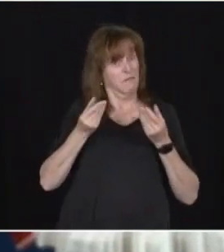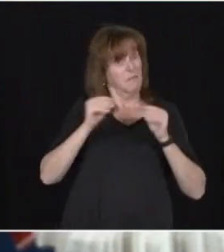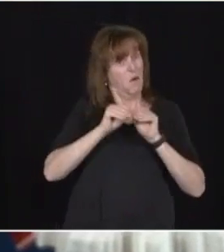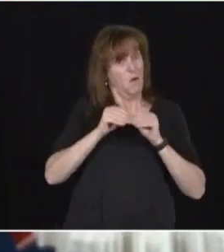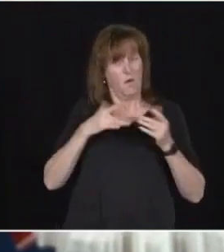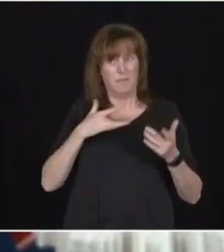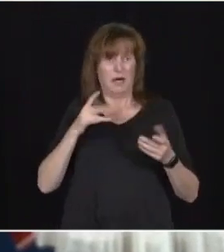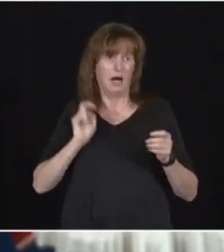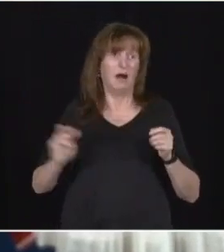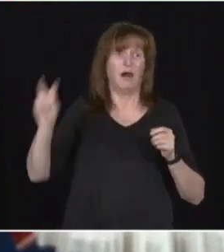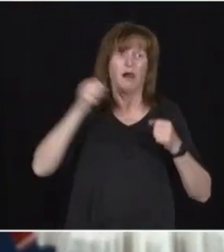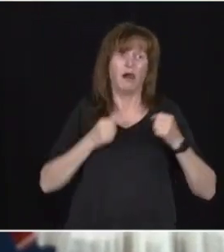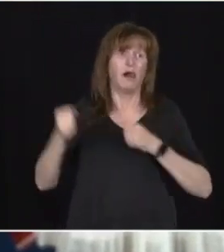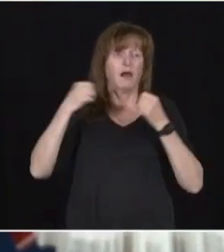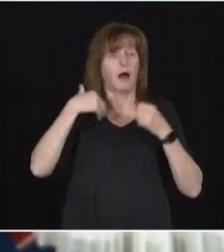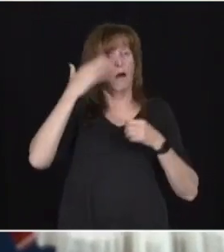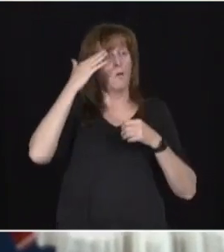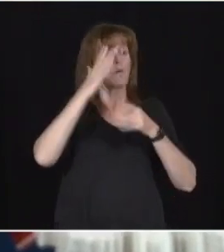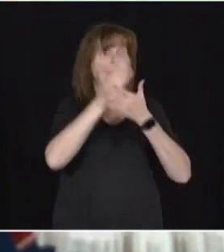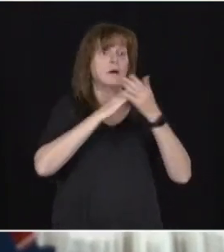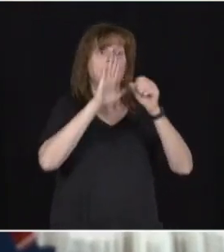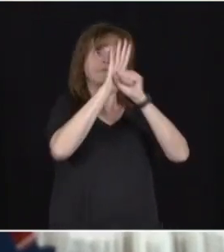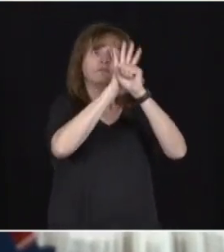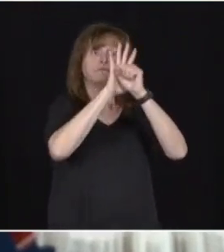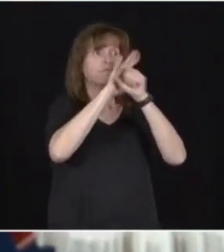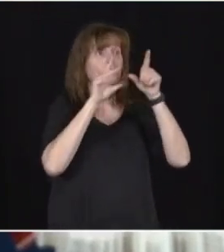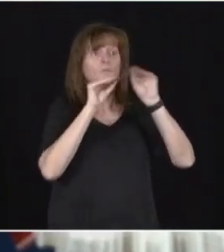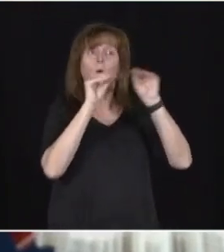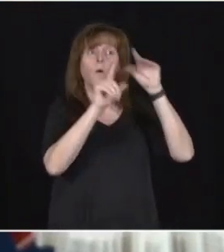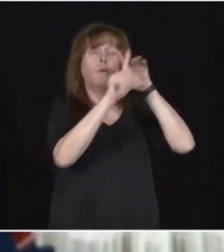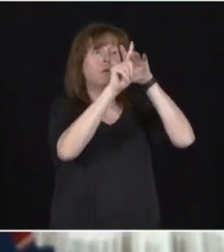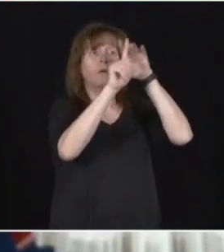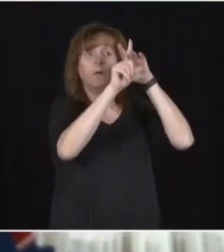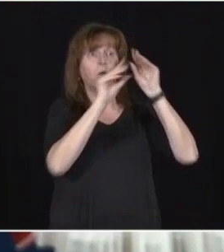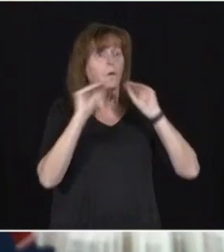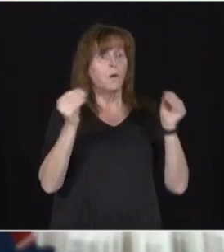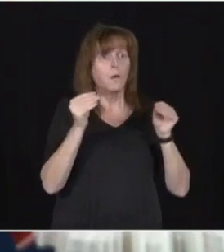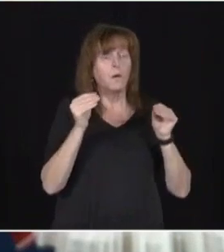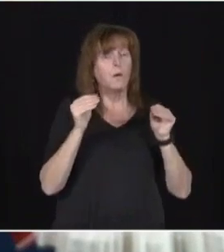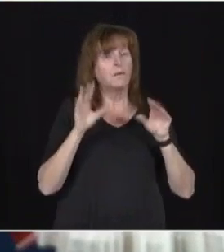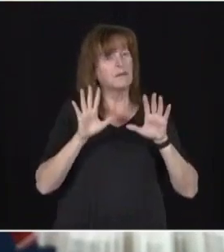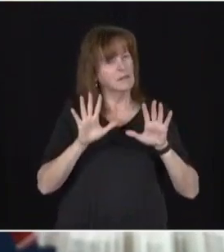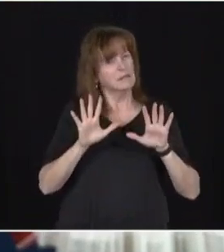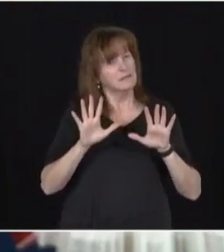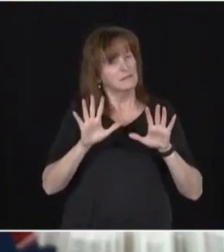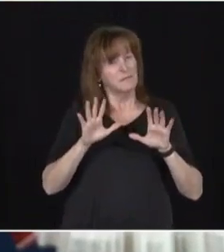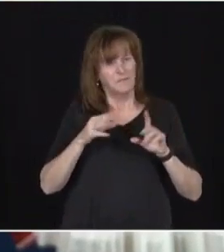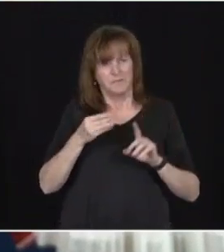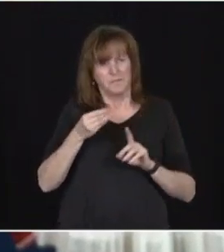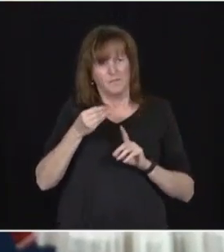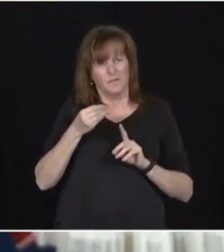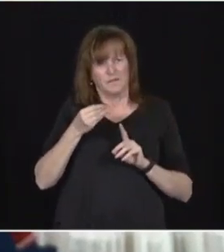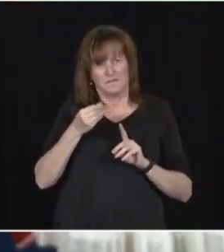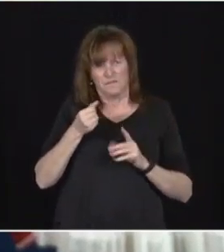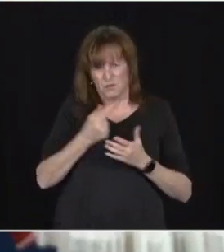don't have any COVID-19 cases but why chance it for a few weeks? It's not worth it.